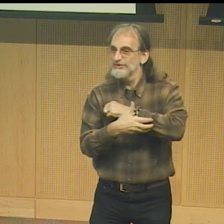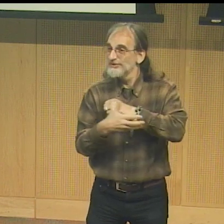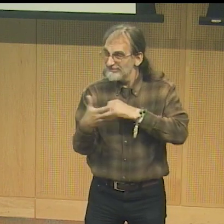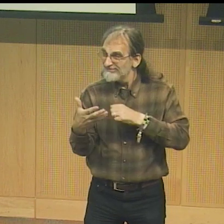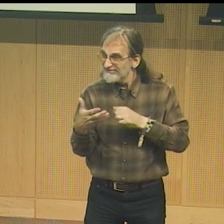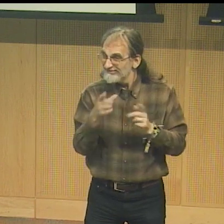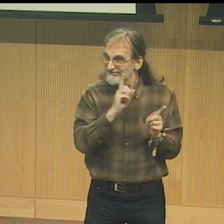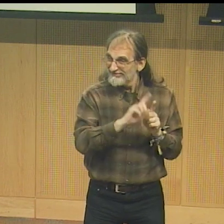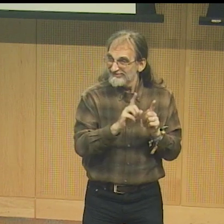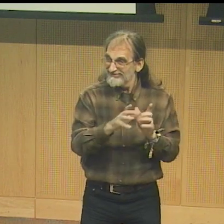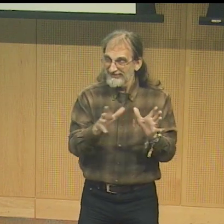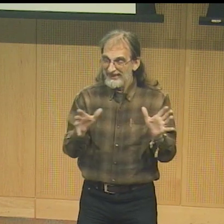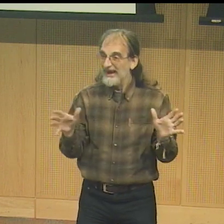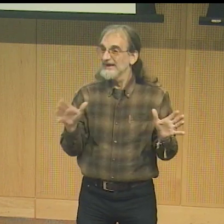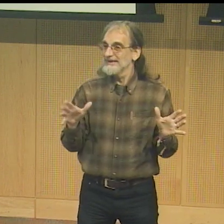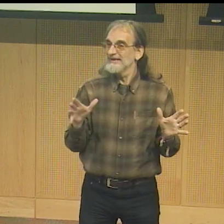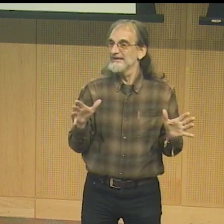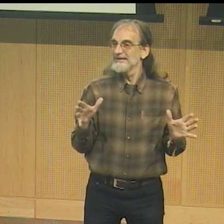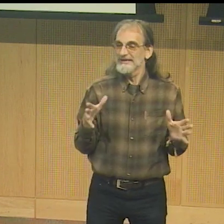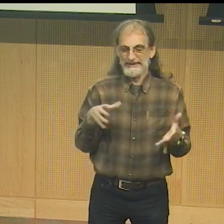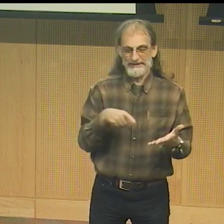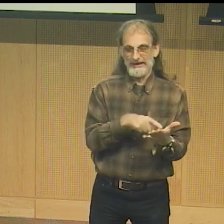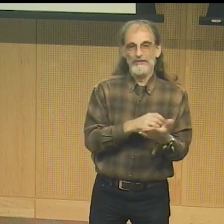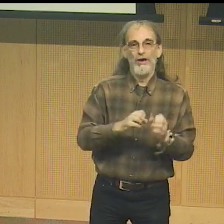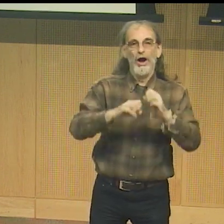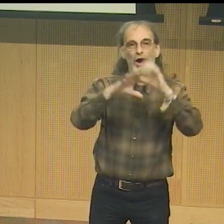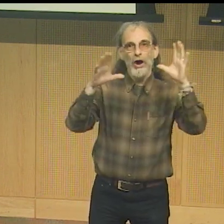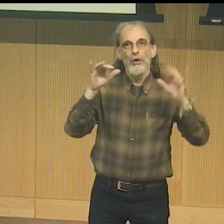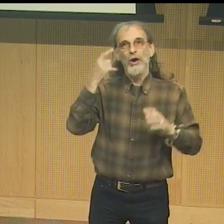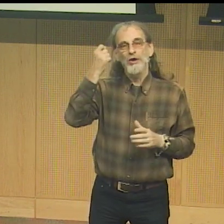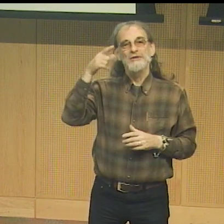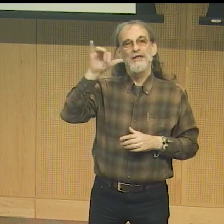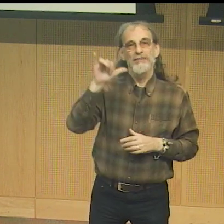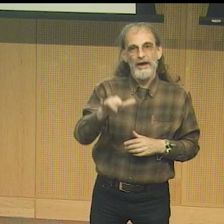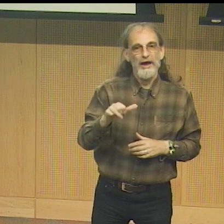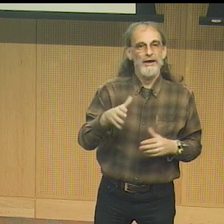It's almost the same disparity you have between the haves and the have-nots.